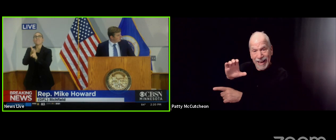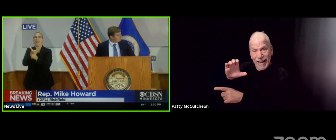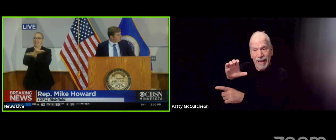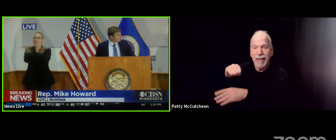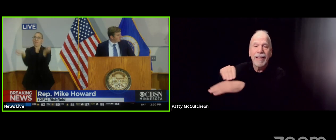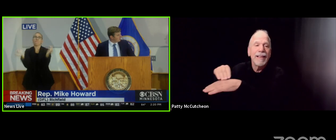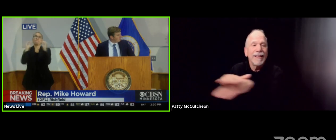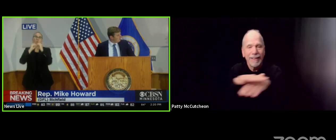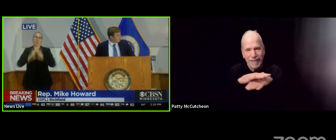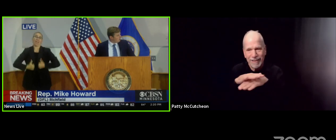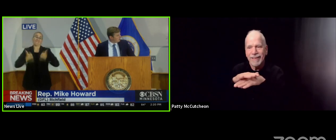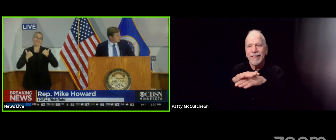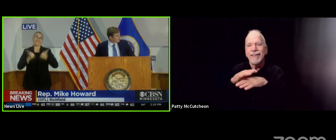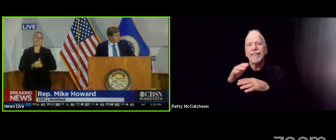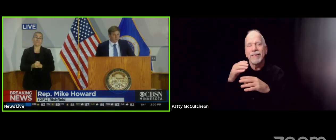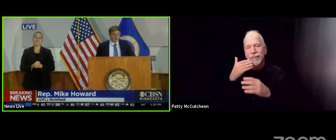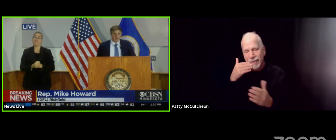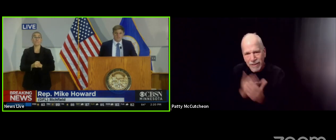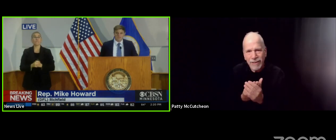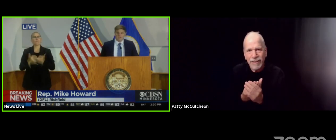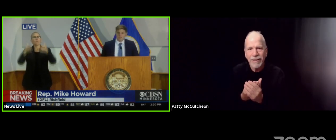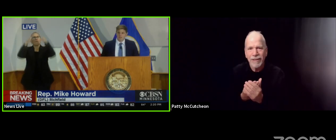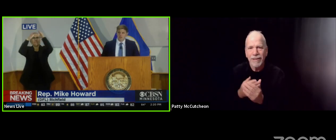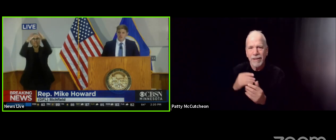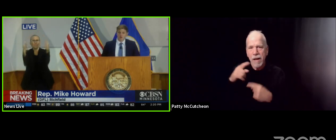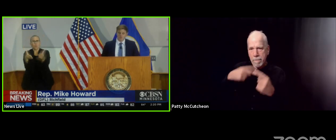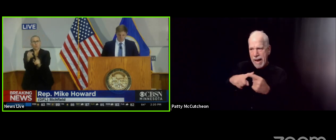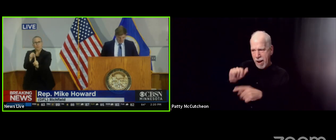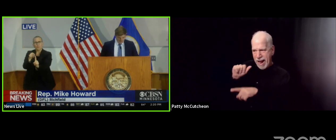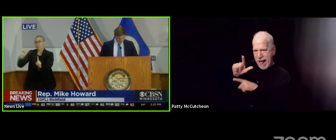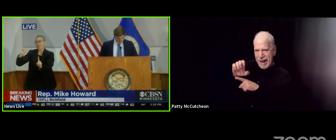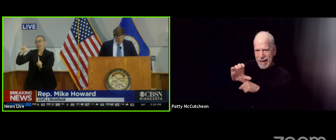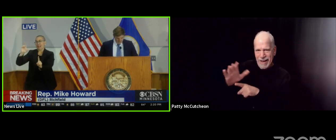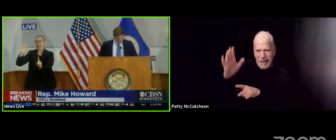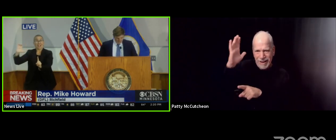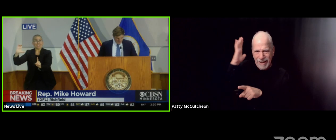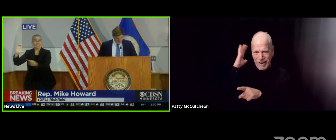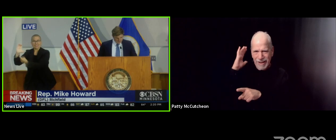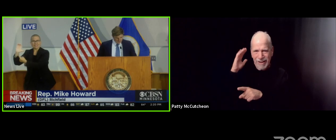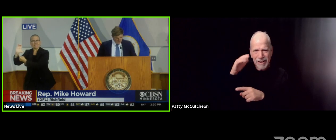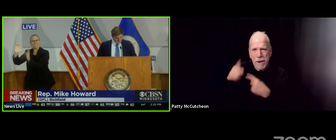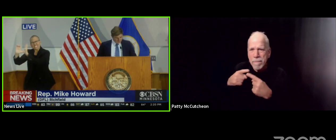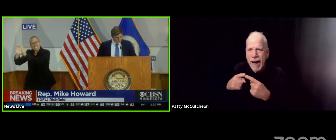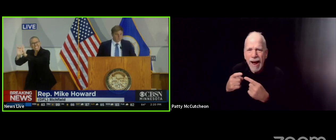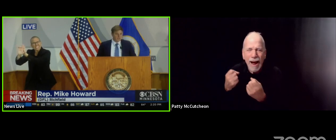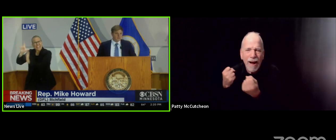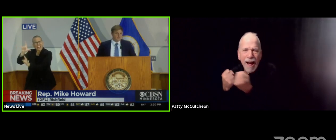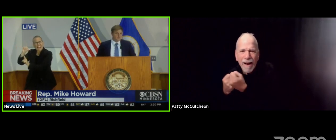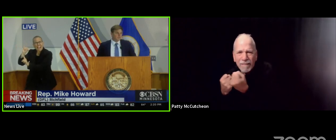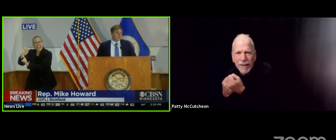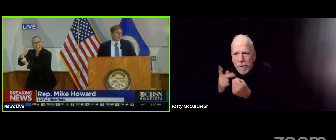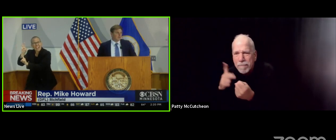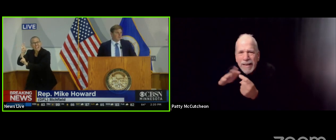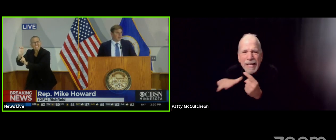MINNESOTANS, LIKE NICOLE AND JAMES AND ALEXIS AND COUNTLESS OTHERS THAT FOUGHT A TRUE DAVID VERSUS GOLIATH BATTLE